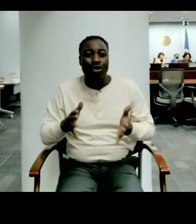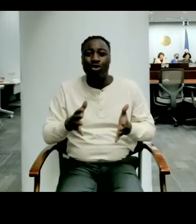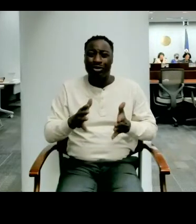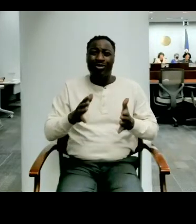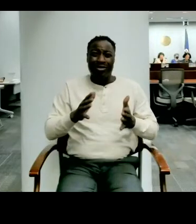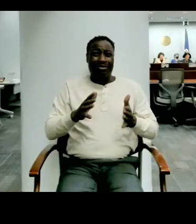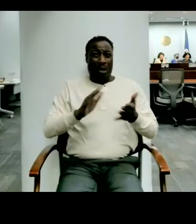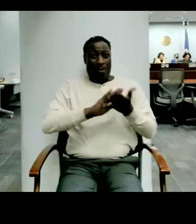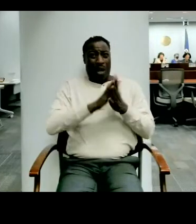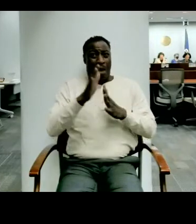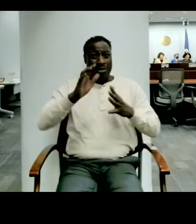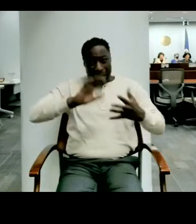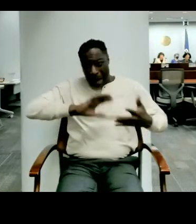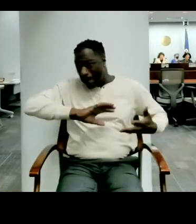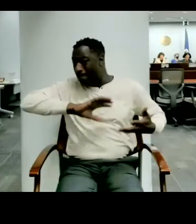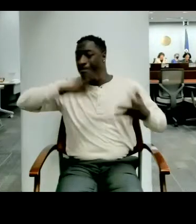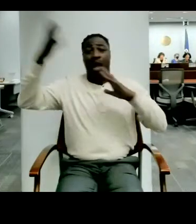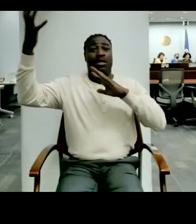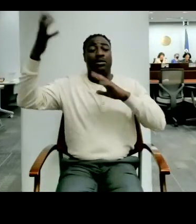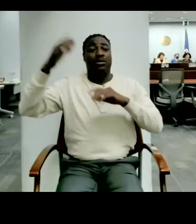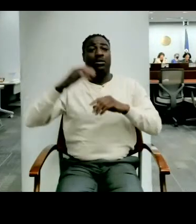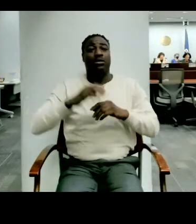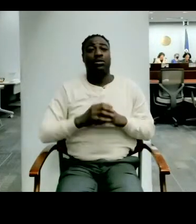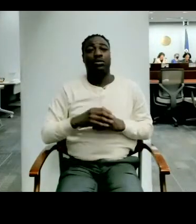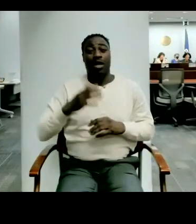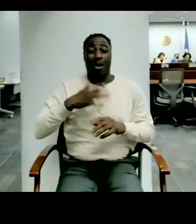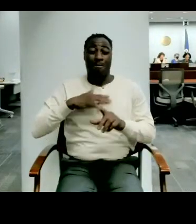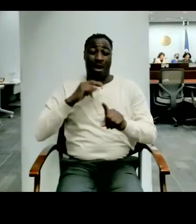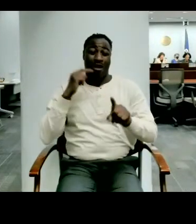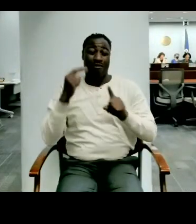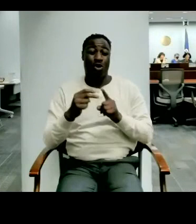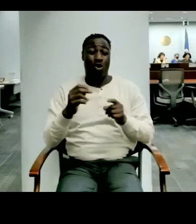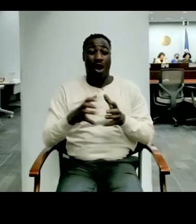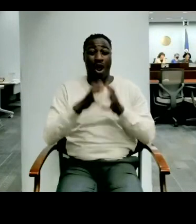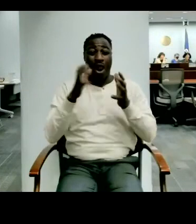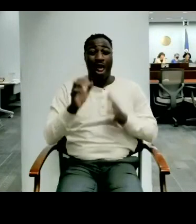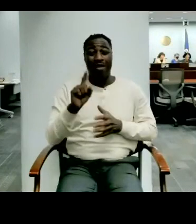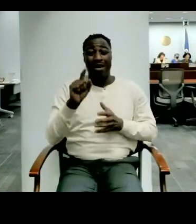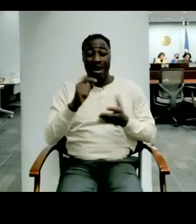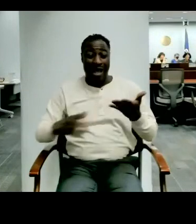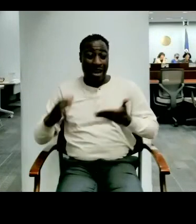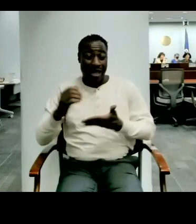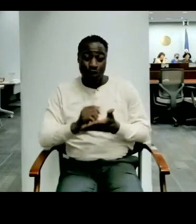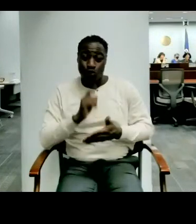And largely, in my views, much of the data collection is unnecessary. It is sort of